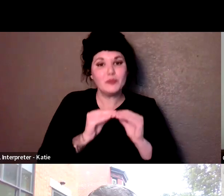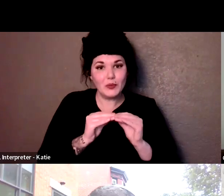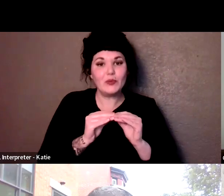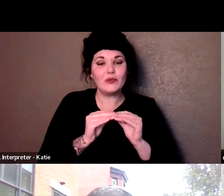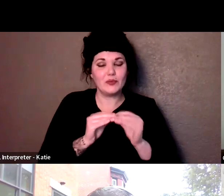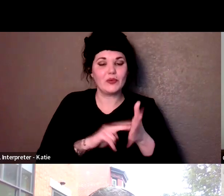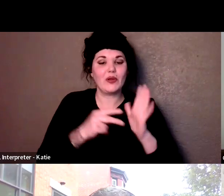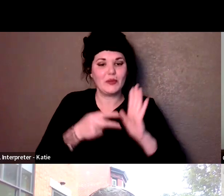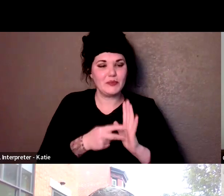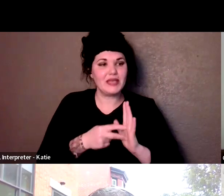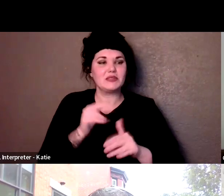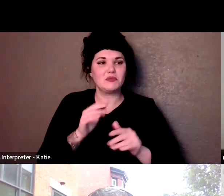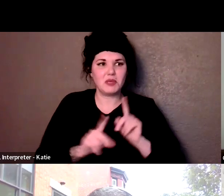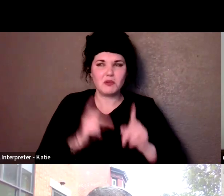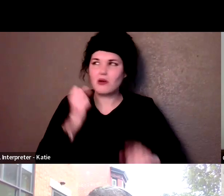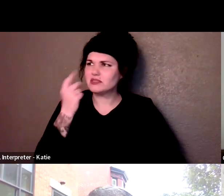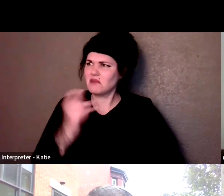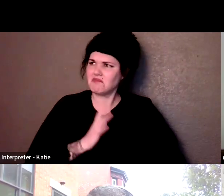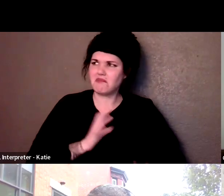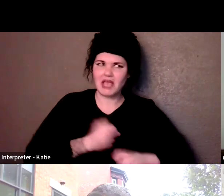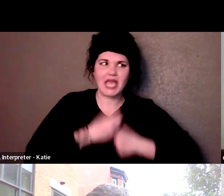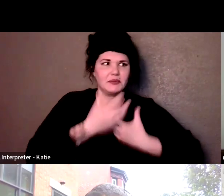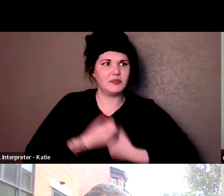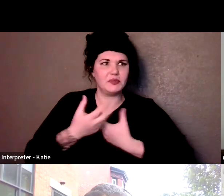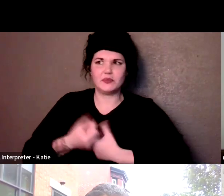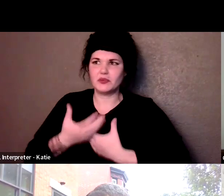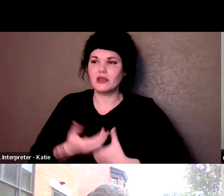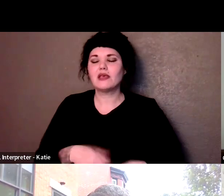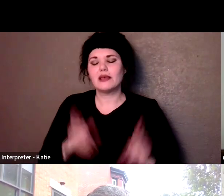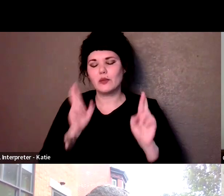mental health across the board, but especially in rural communities because overall there's more